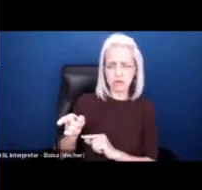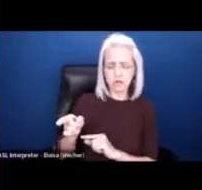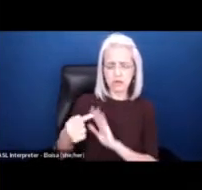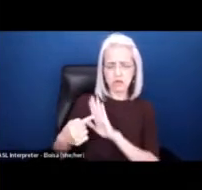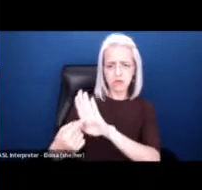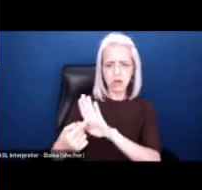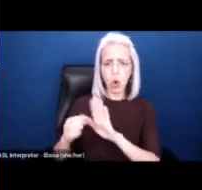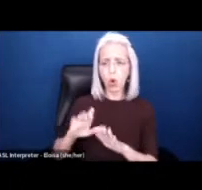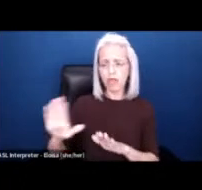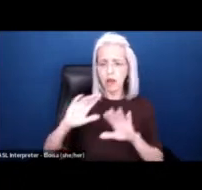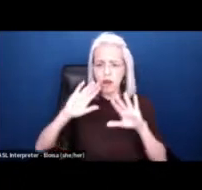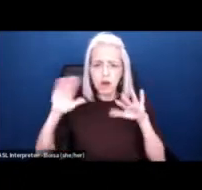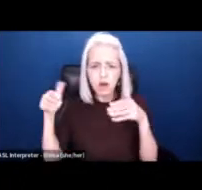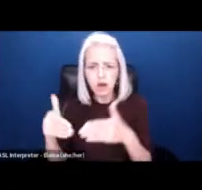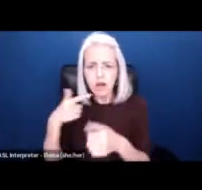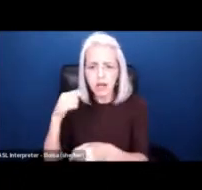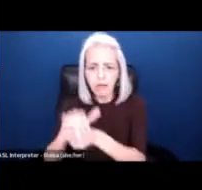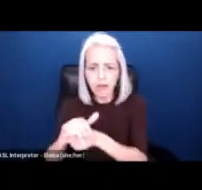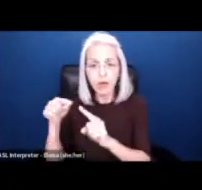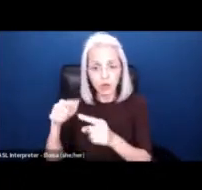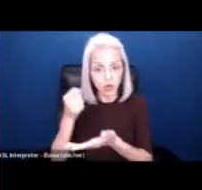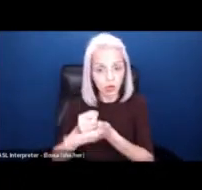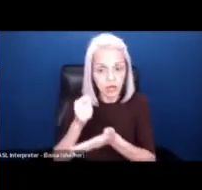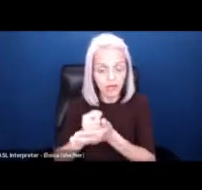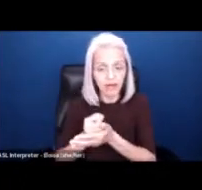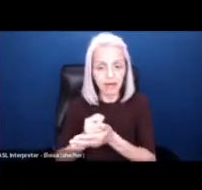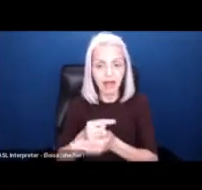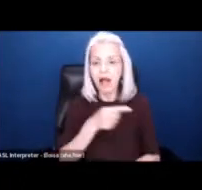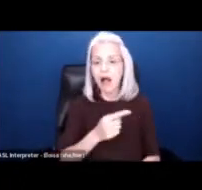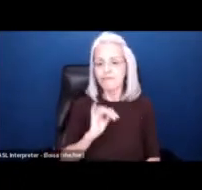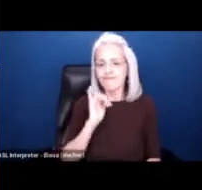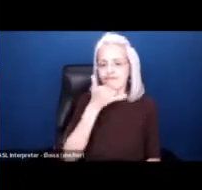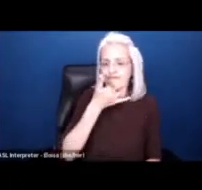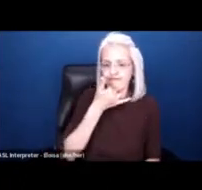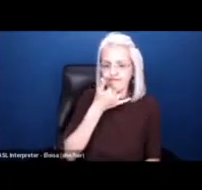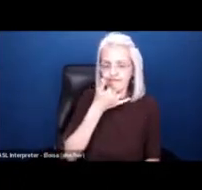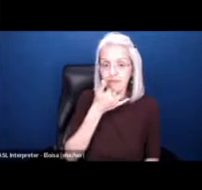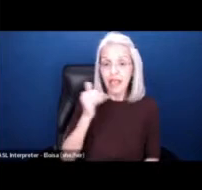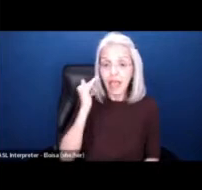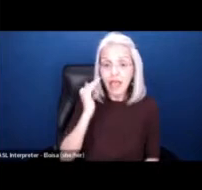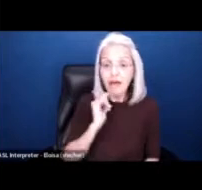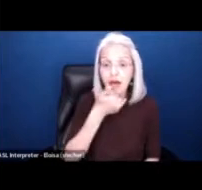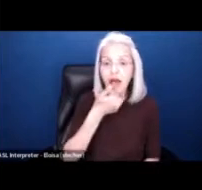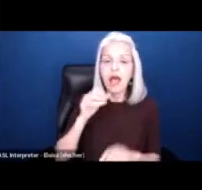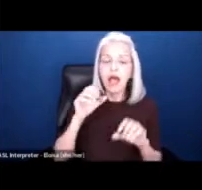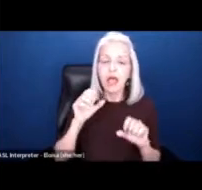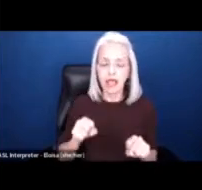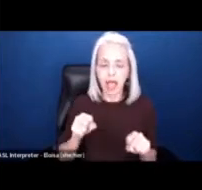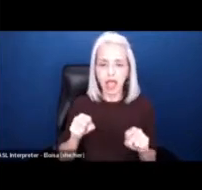the treatment. And when that mistake is made, it can severely undermine the therapeutic